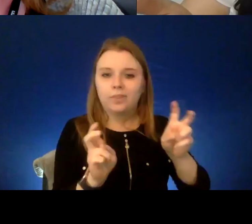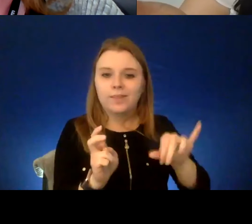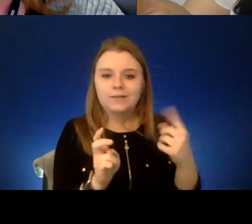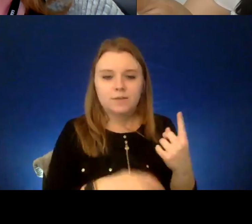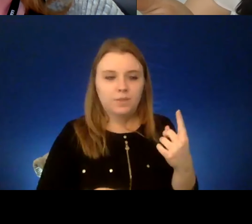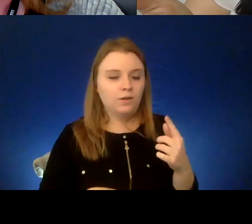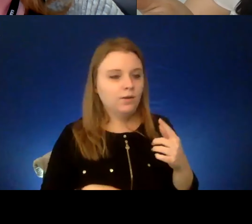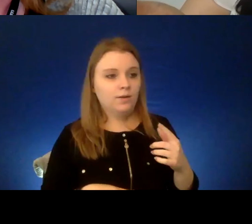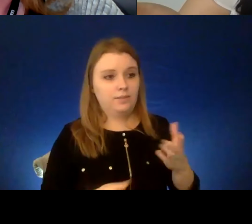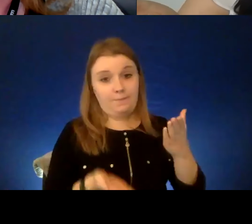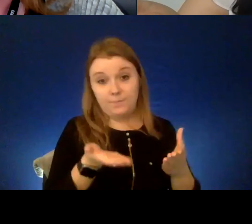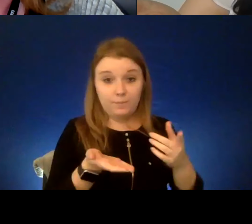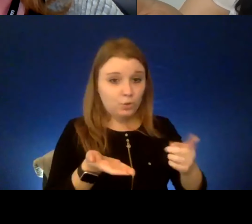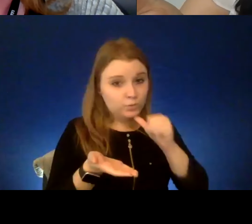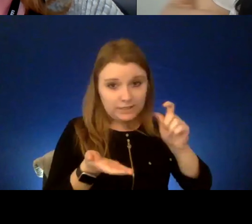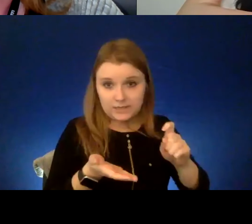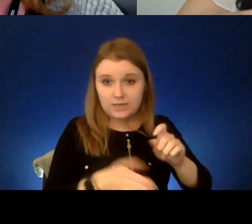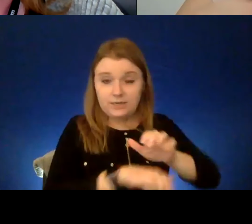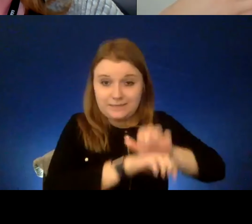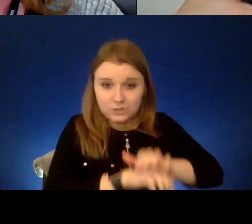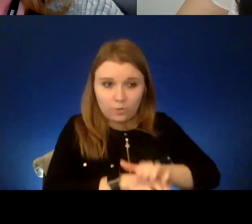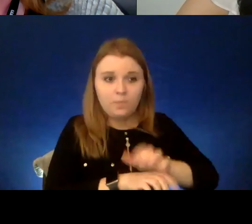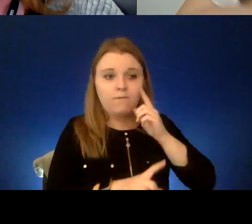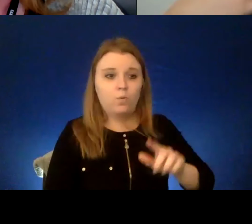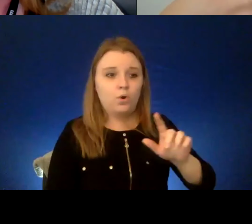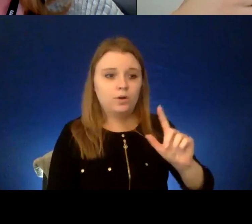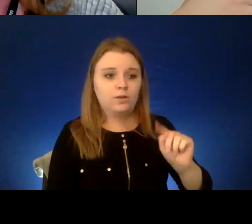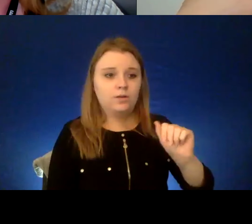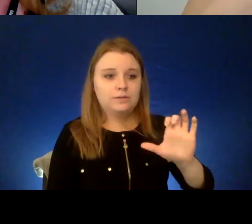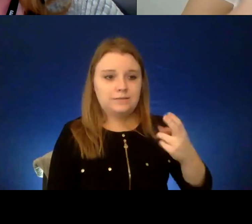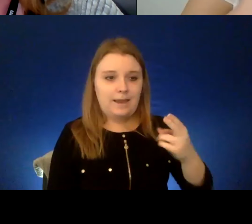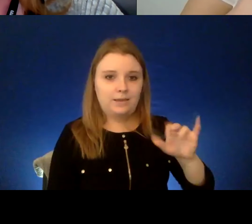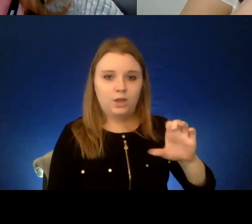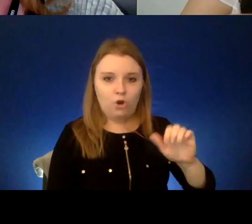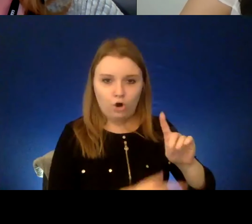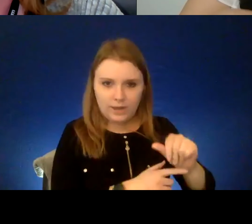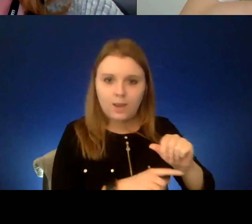you might not have needed CPR due to tachycardia, but what do you do if someone's in shock or if someone passes out?